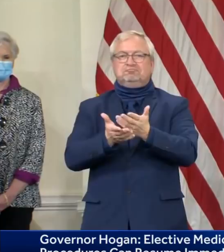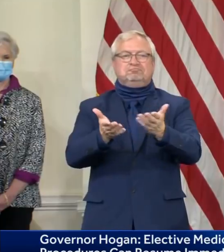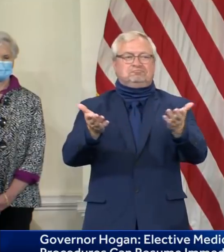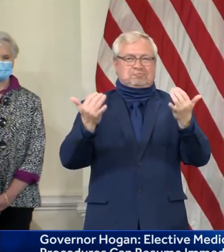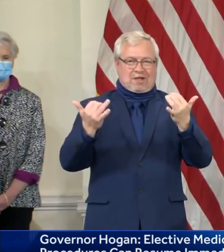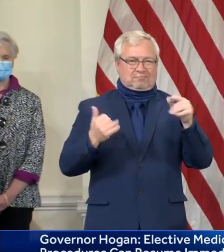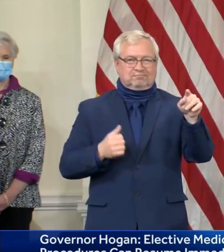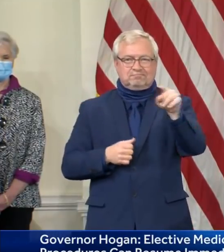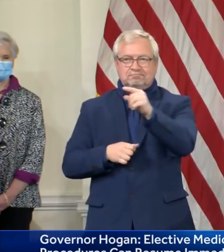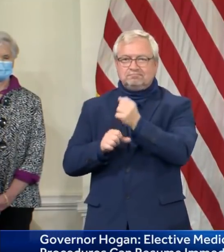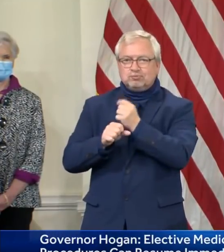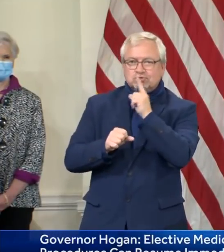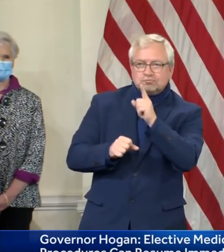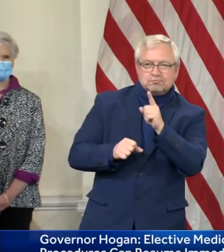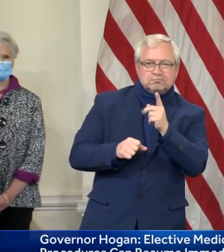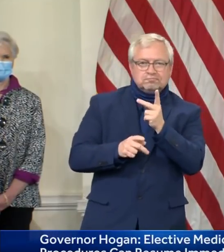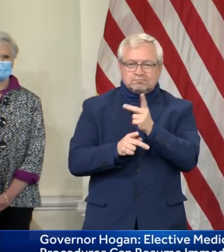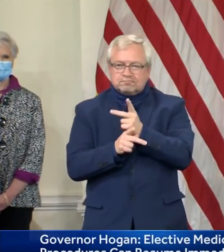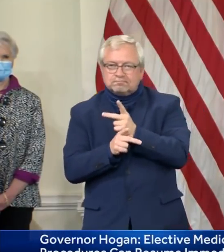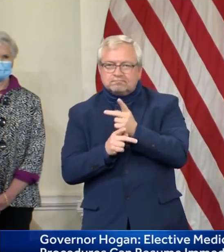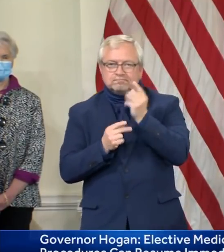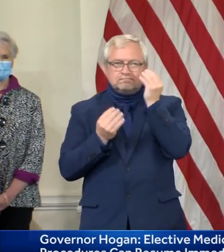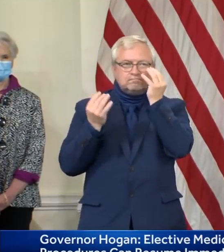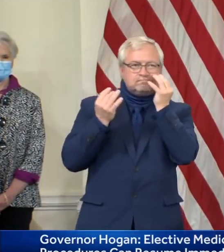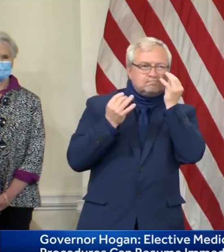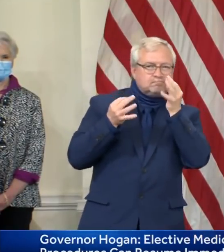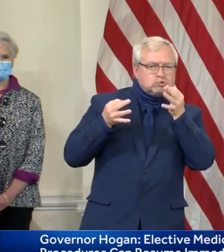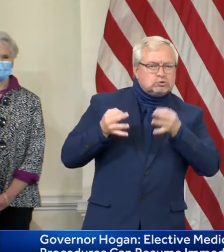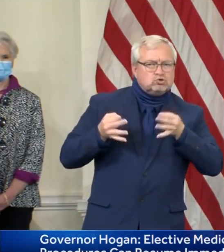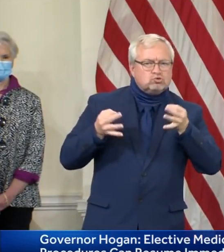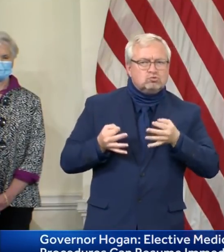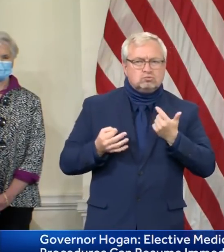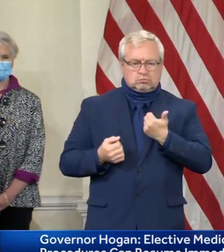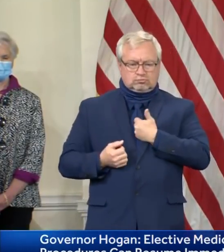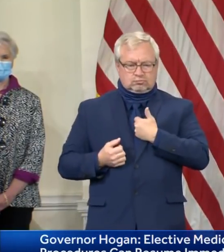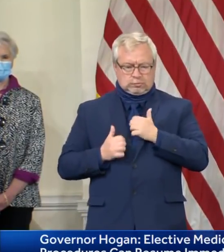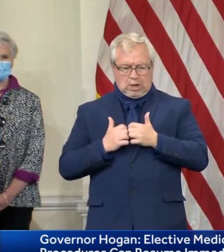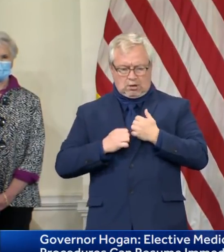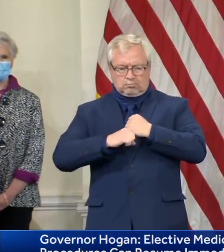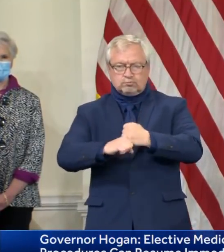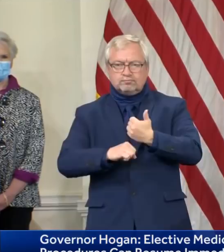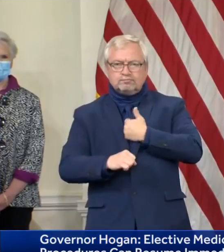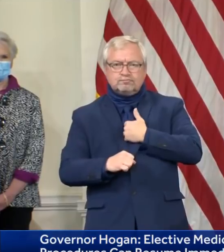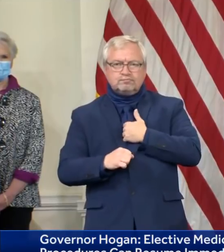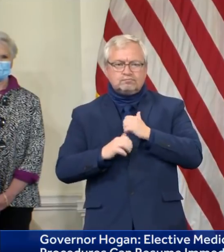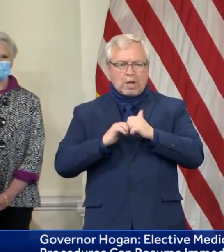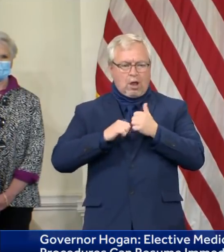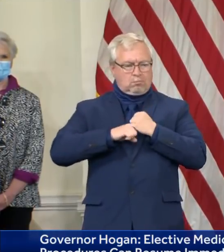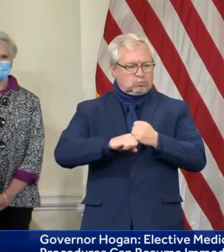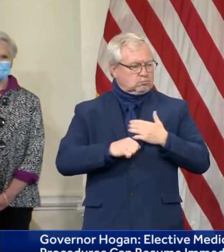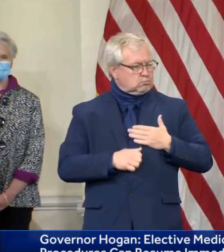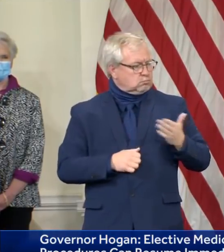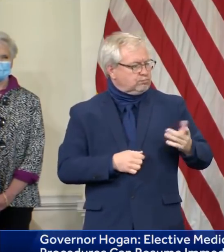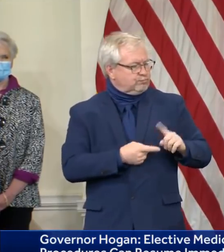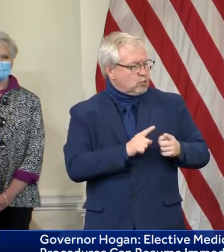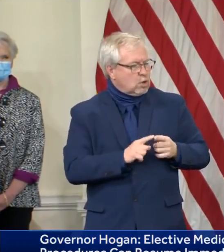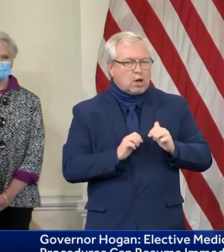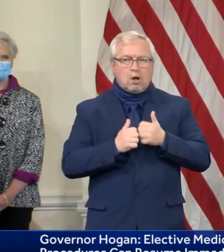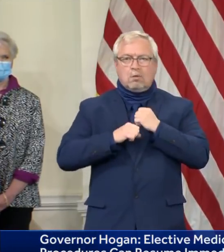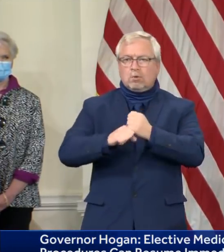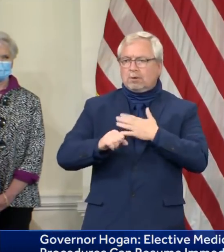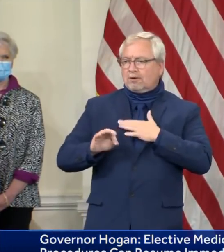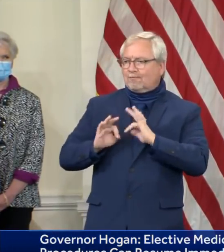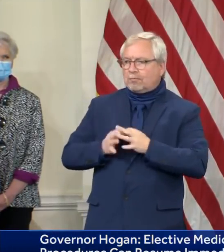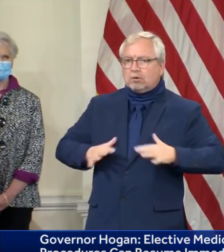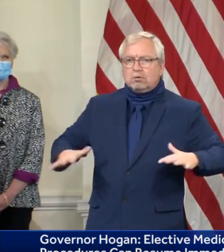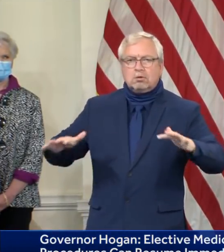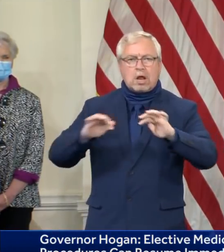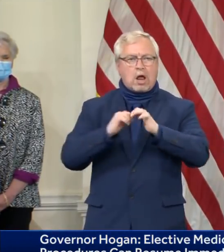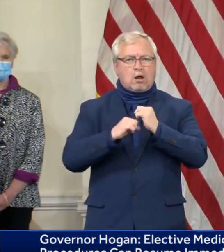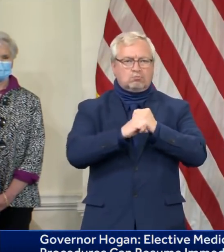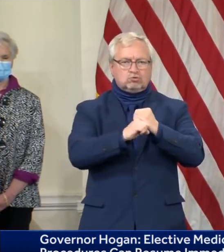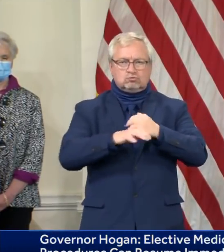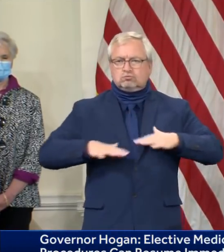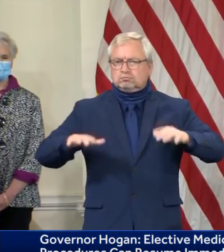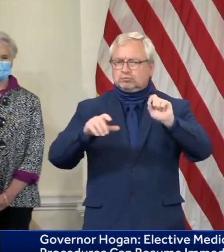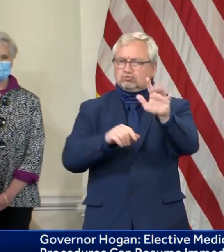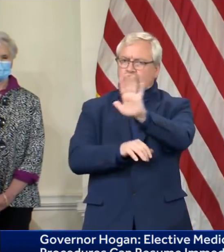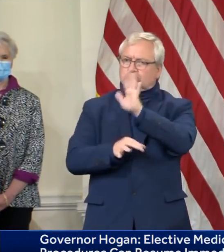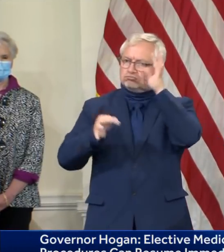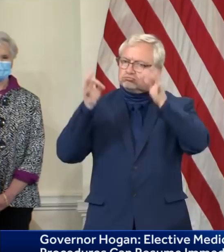TO CONTINUE TO FLATTEN THE CURVE, WE AS MEL -- MARYLANDERS NEED TO BE CONSISTENTLY MAKING THE RIGHT CHOICES.